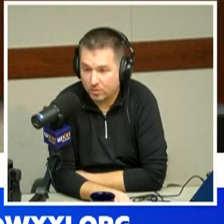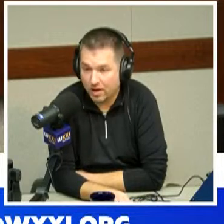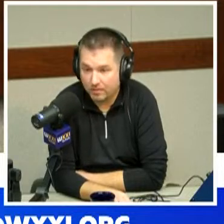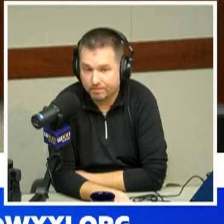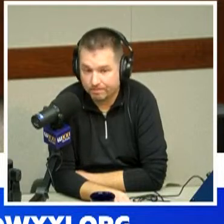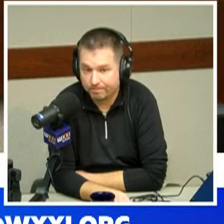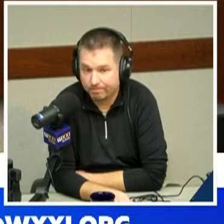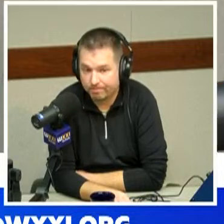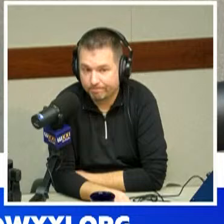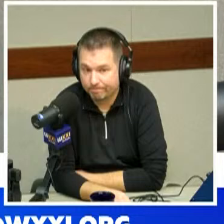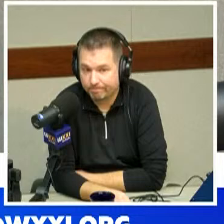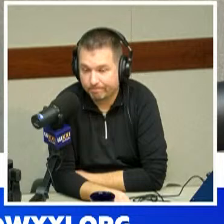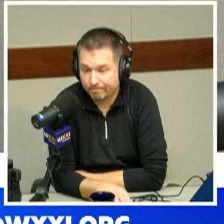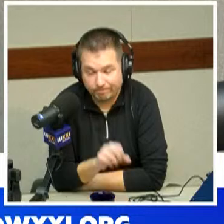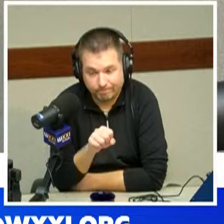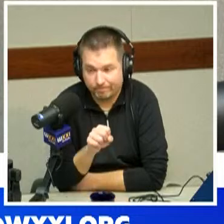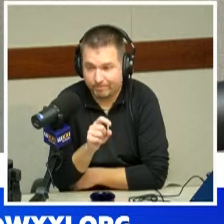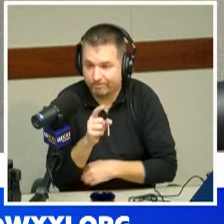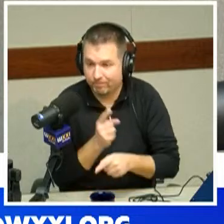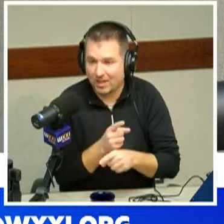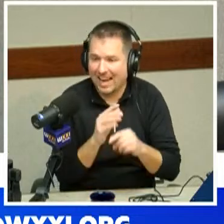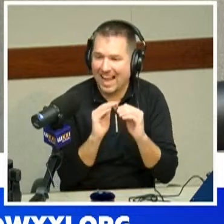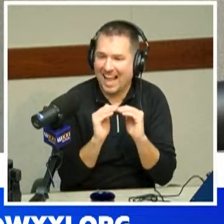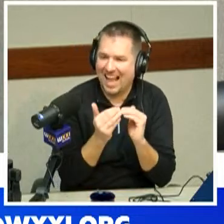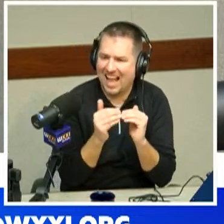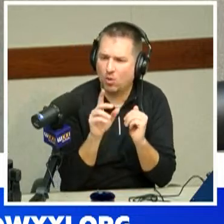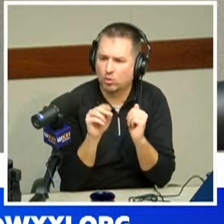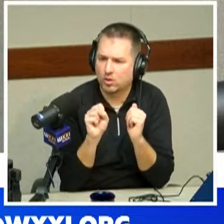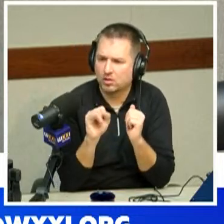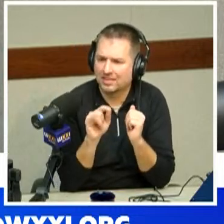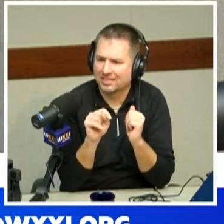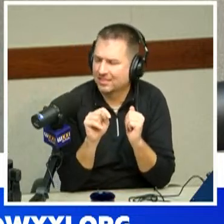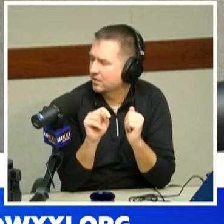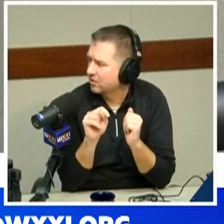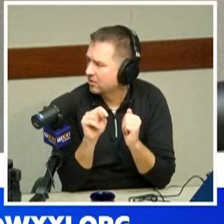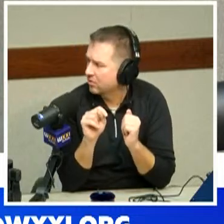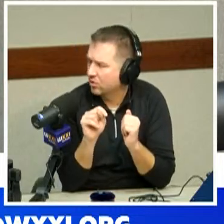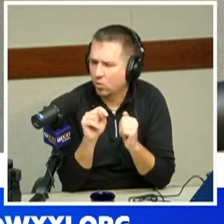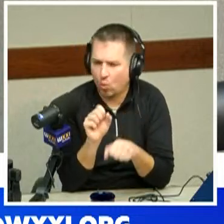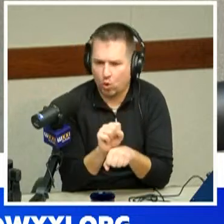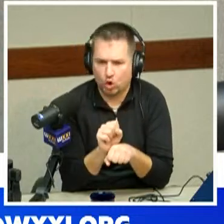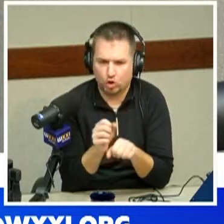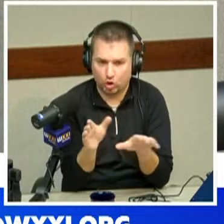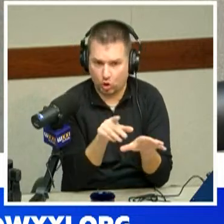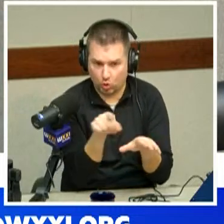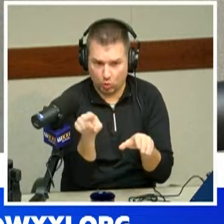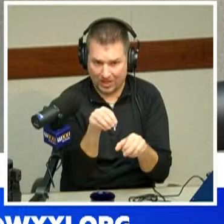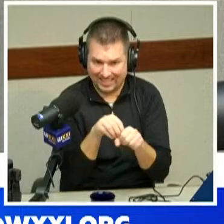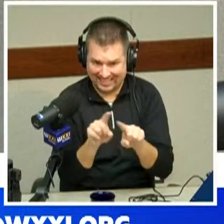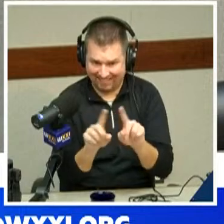as well absolutely how does it um how does it work so you're in different departments at uov you're